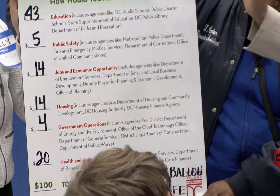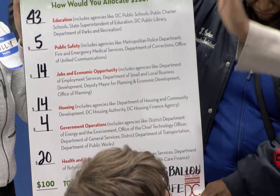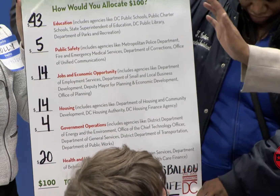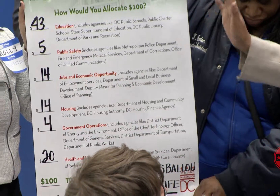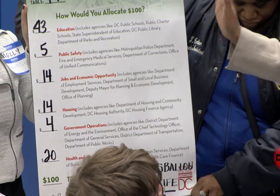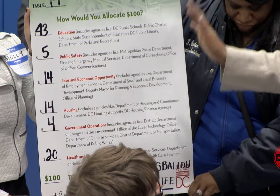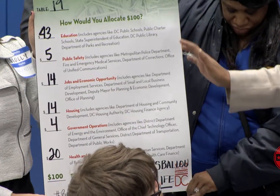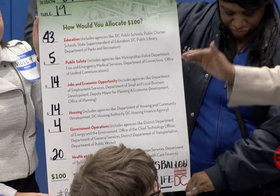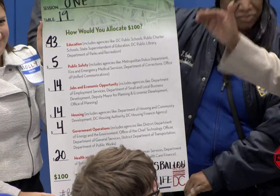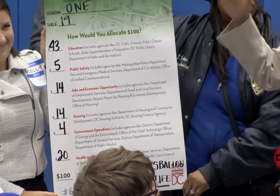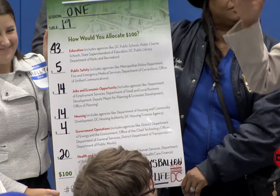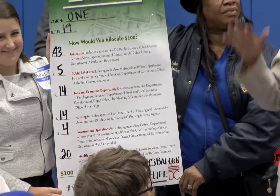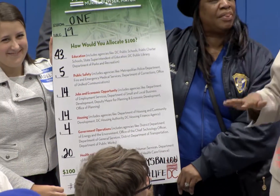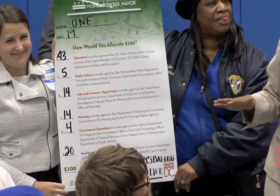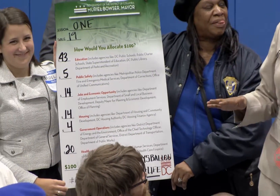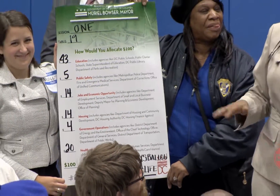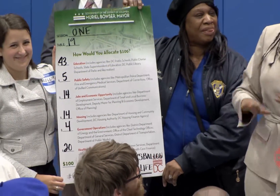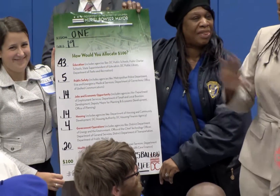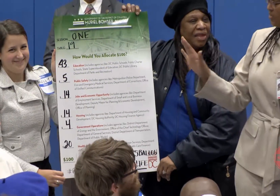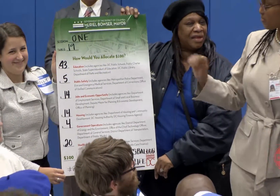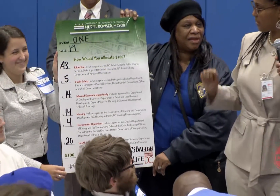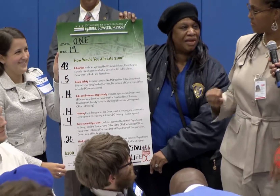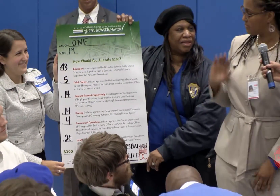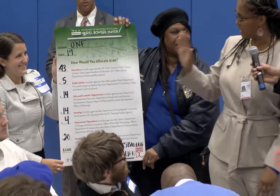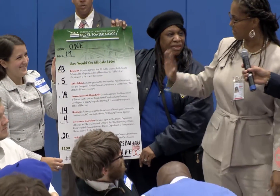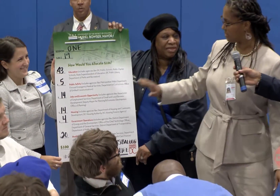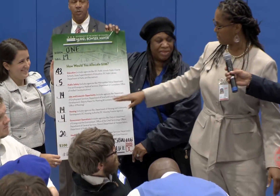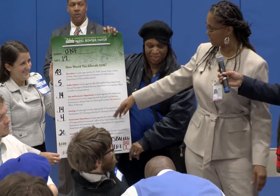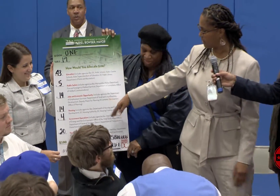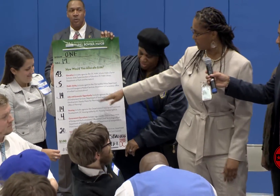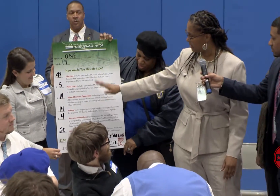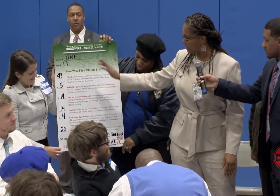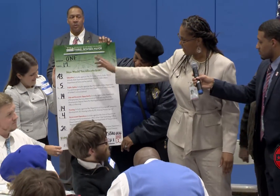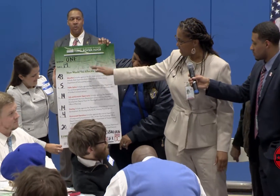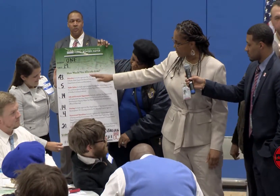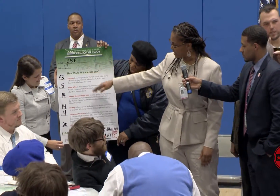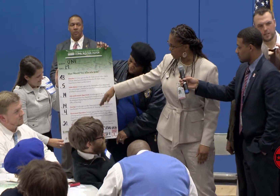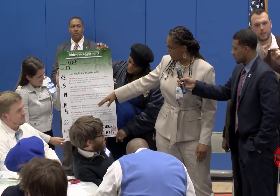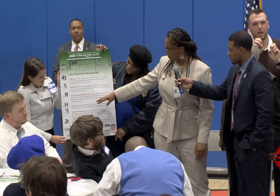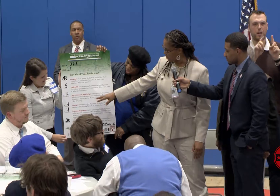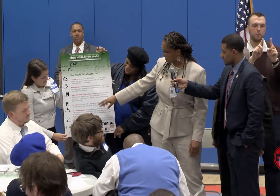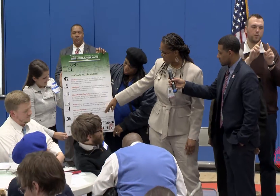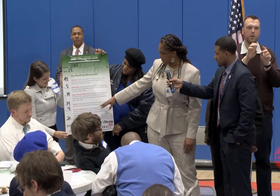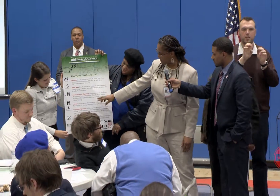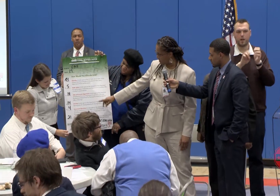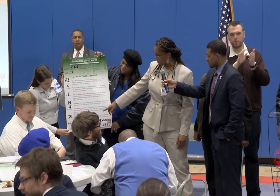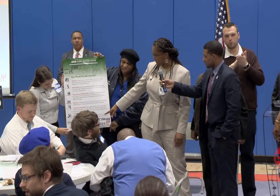DISCUSSION ABOUT FACILITIES AND THE ELEMENTARY SCHOOLS BUT THAT'S NOT HERE NOR THERE. OUR NEXT PRIORITY WAS CENTERED